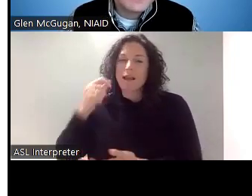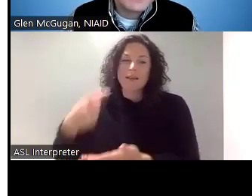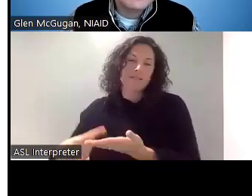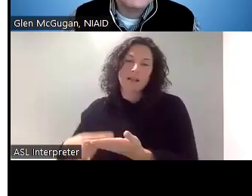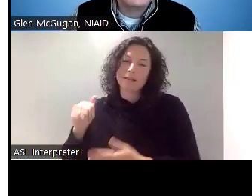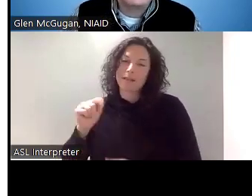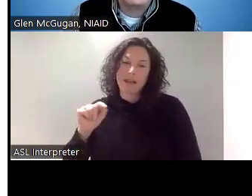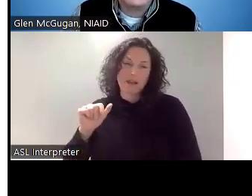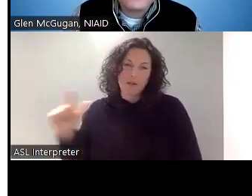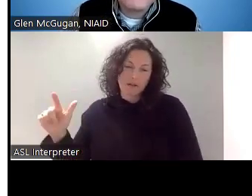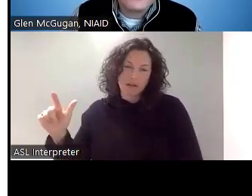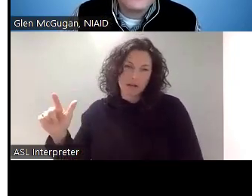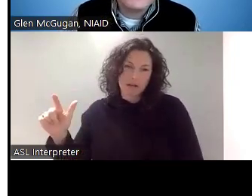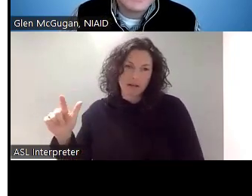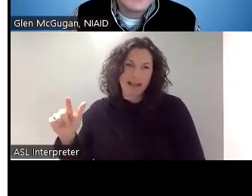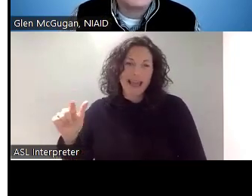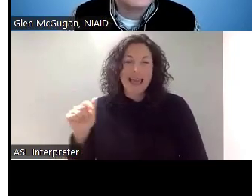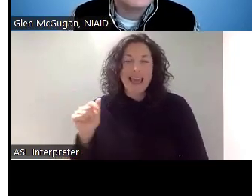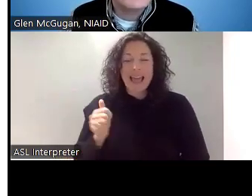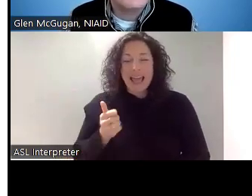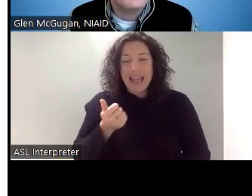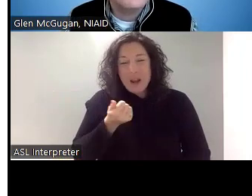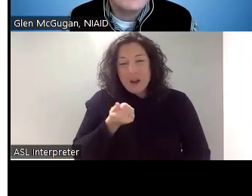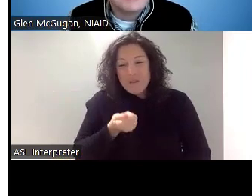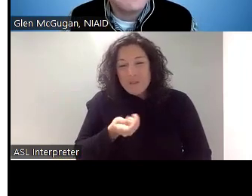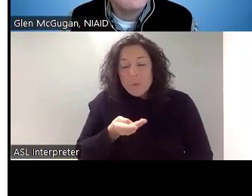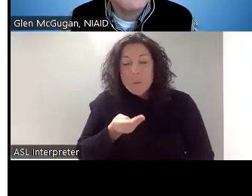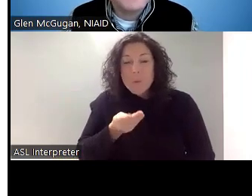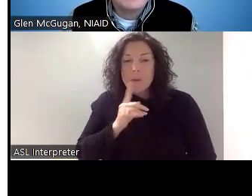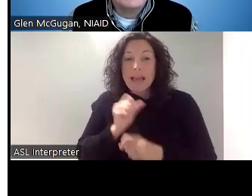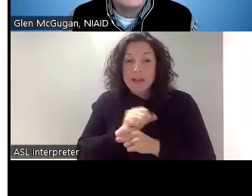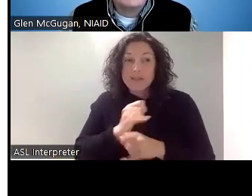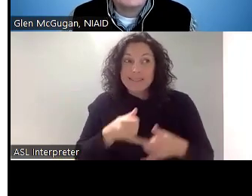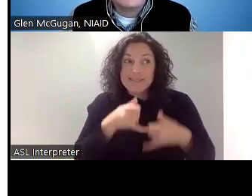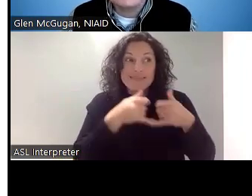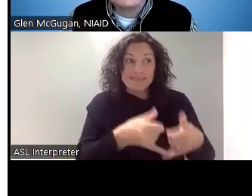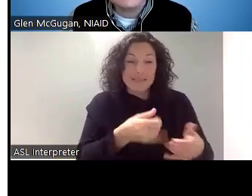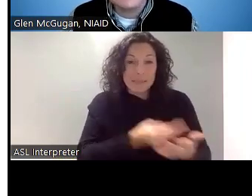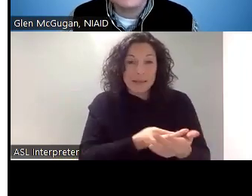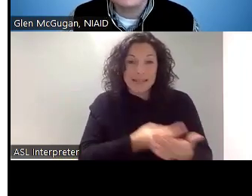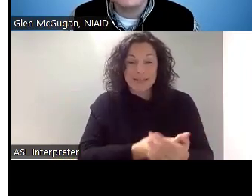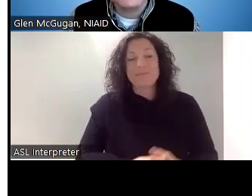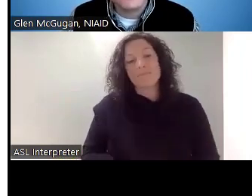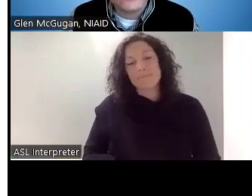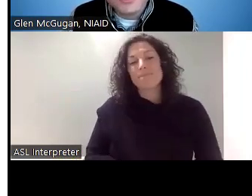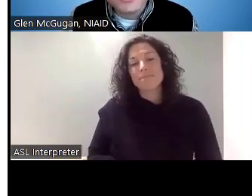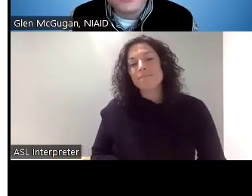and even fewer of those actually receive funding, and again, I say that not to discourage you